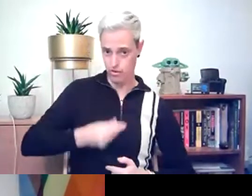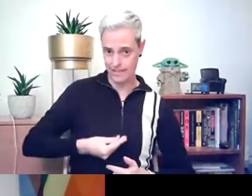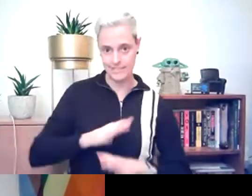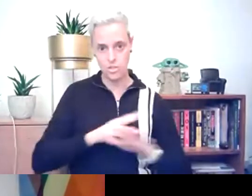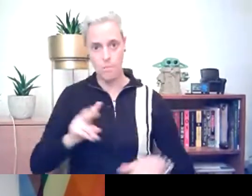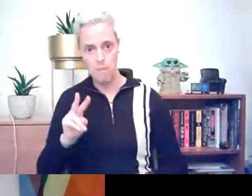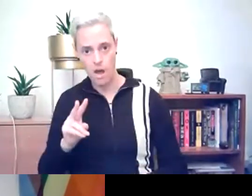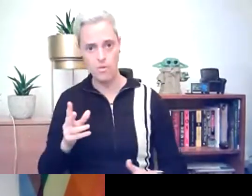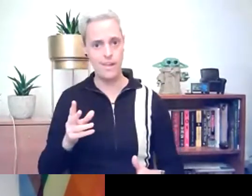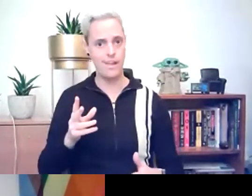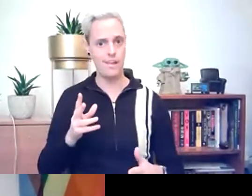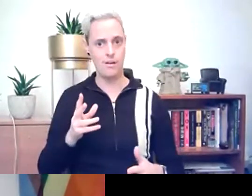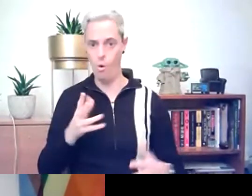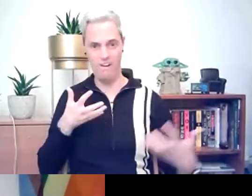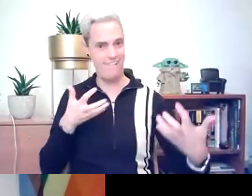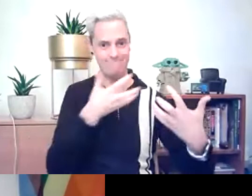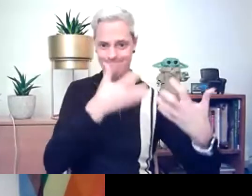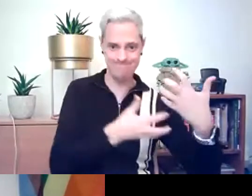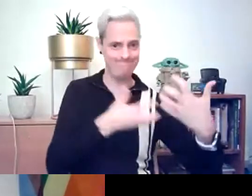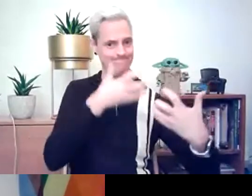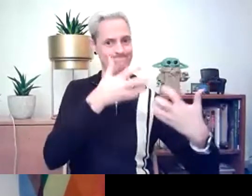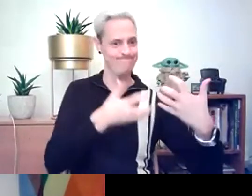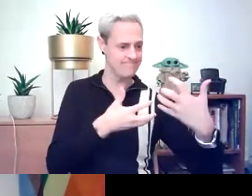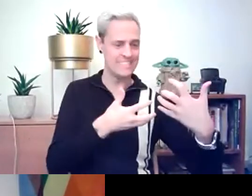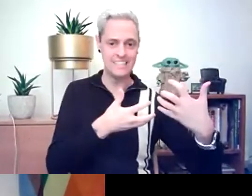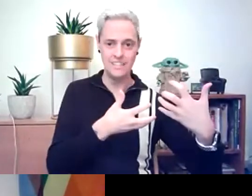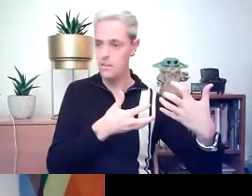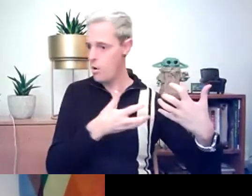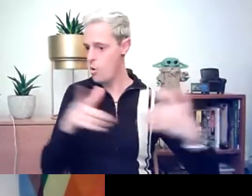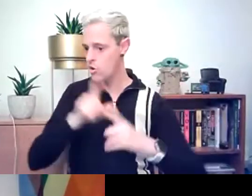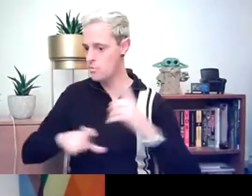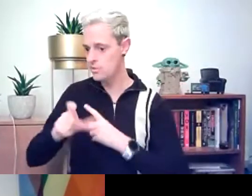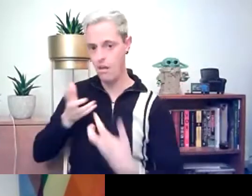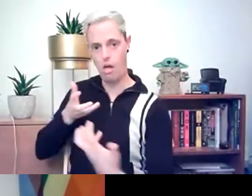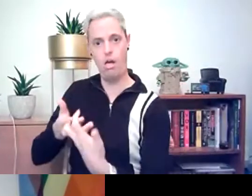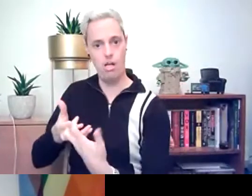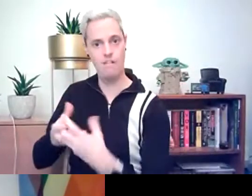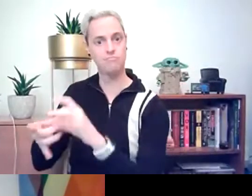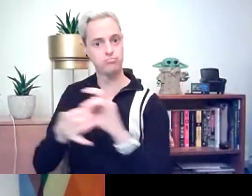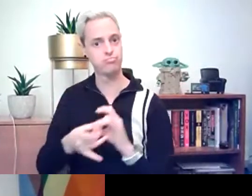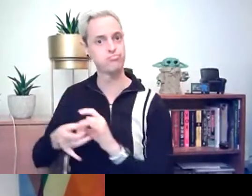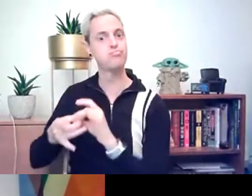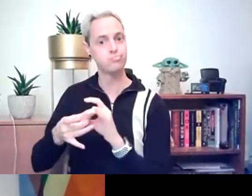18:28:52 So talk to you find community where ever you can say, you know, there's a ton